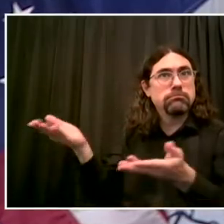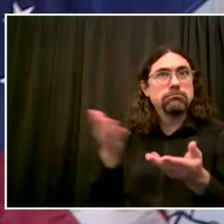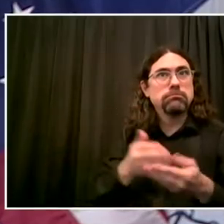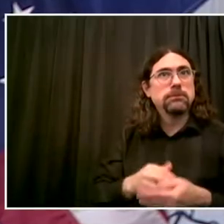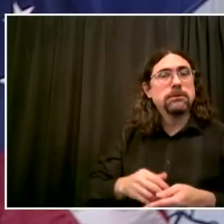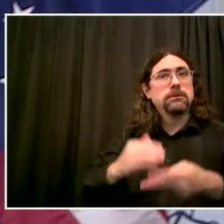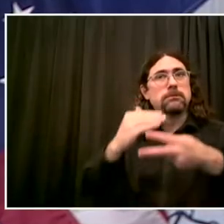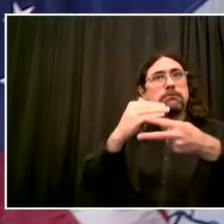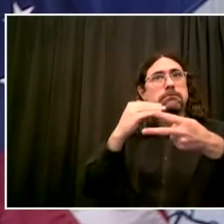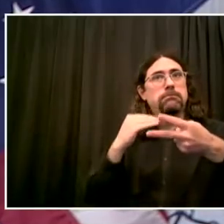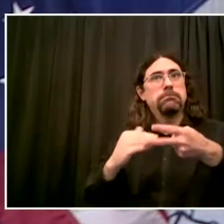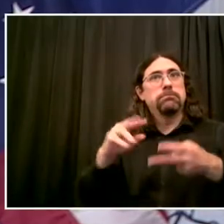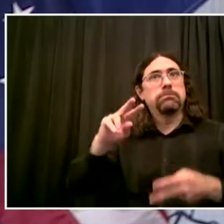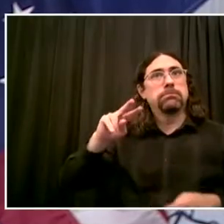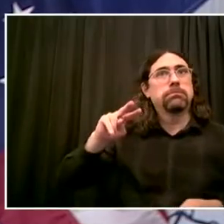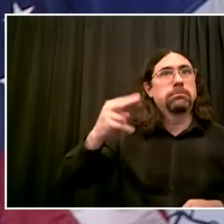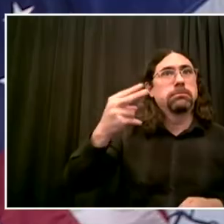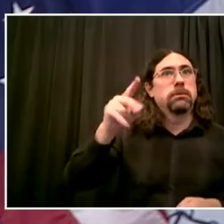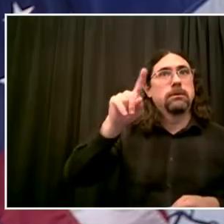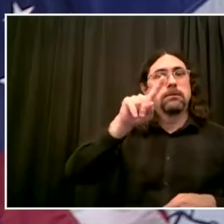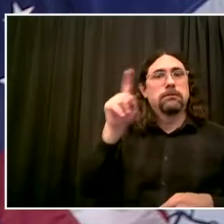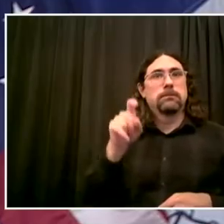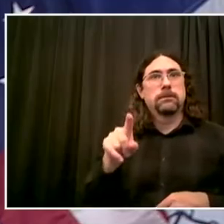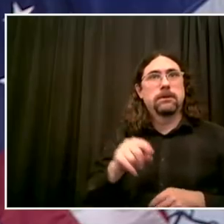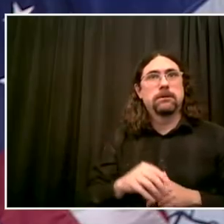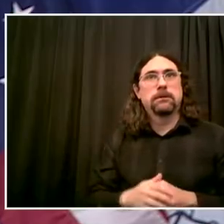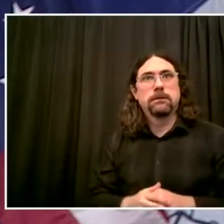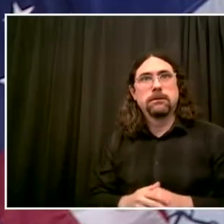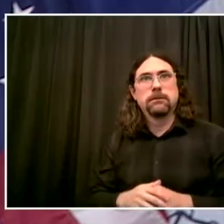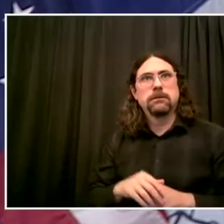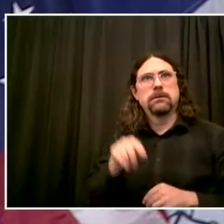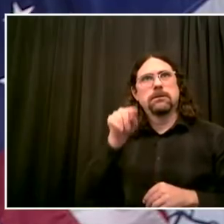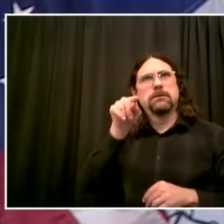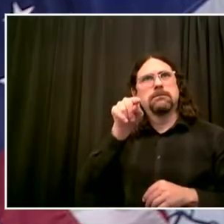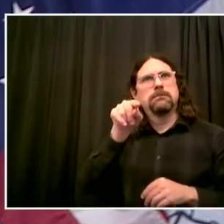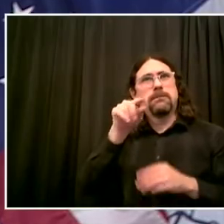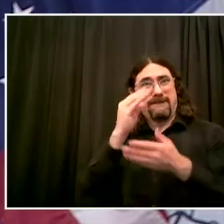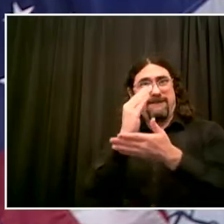YOU PREDICTED